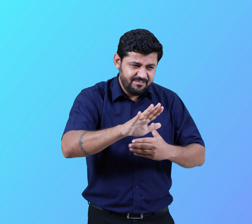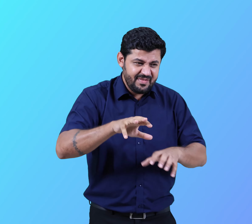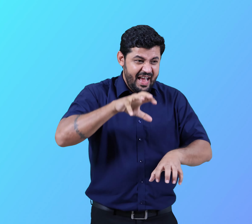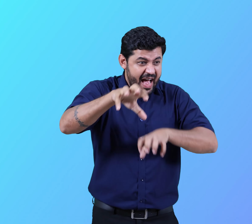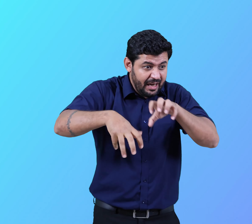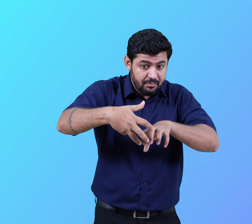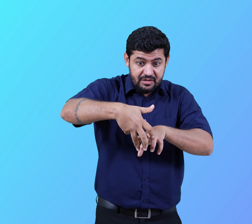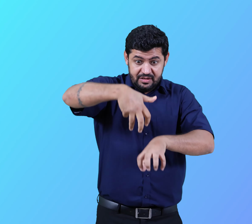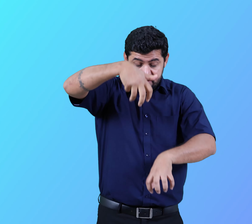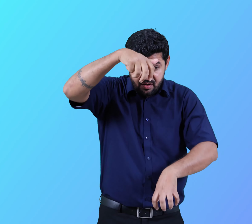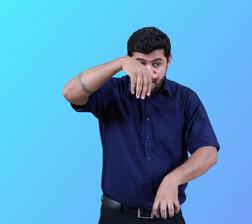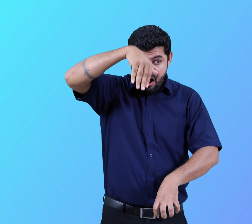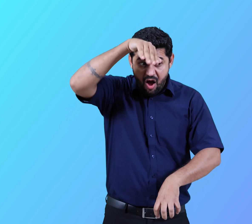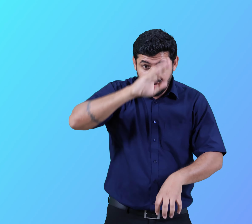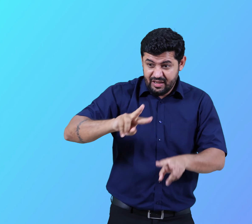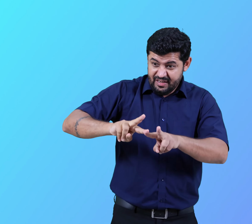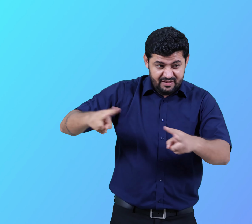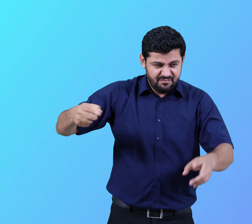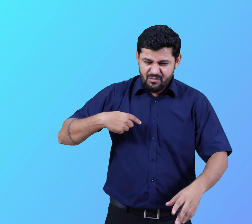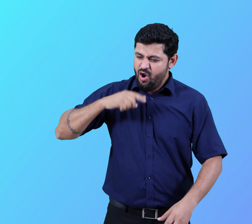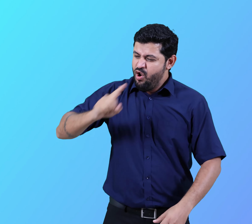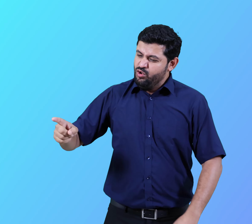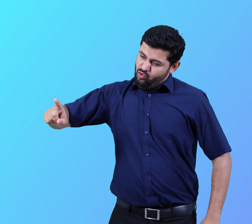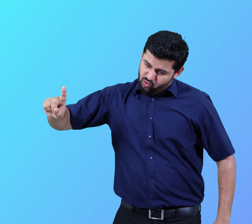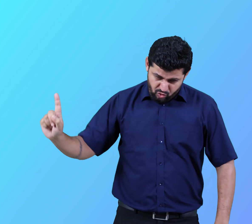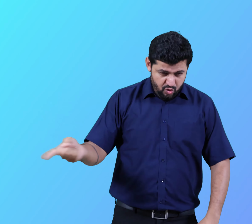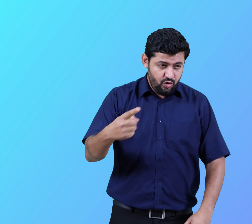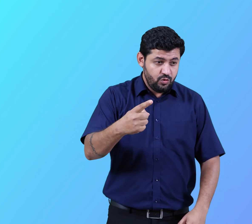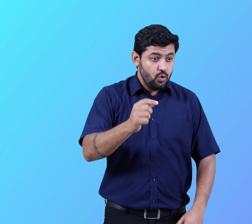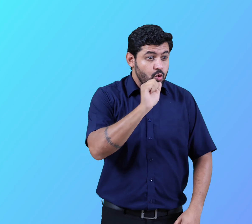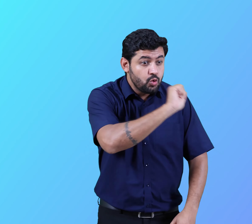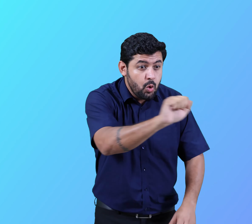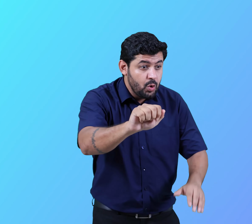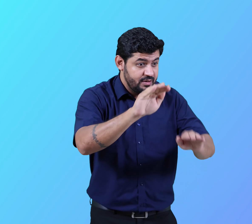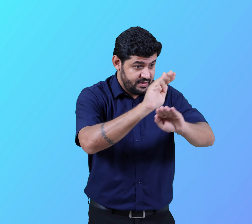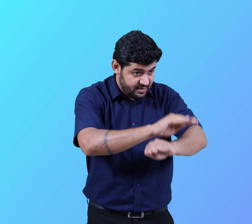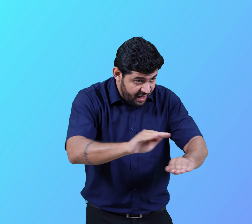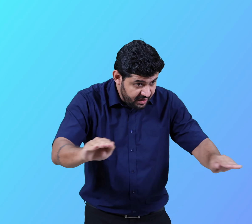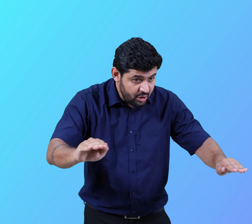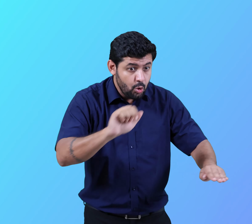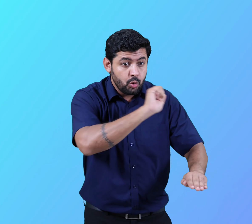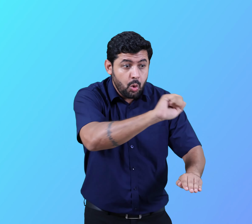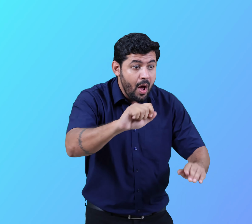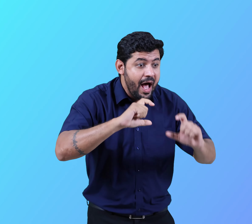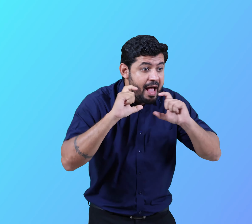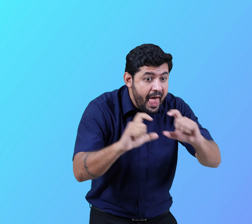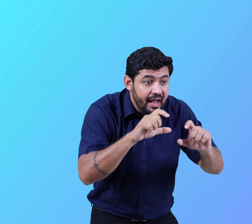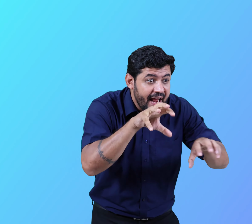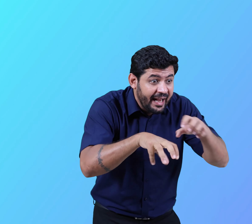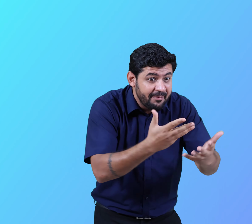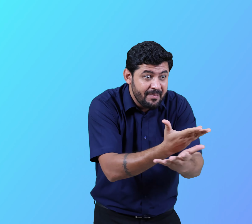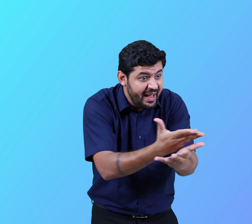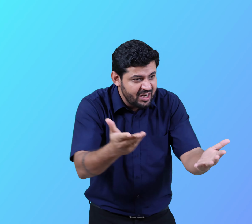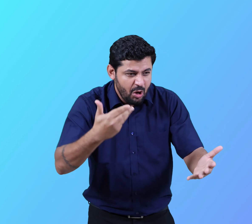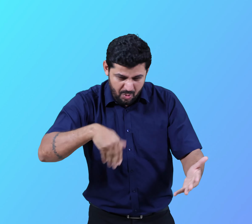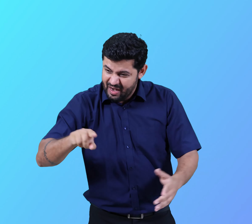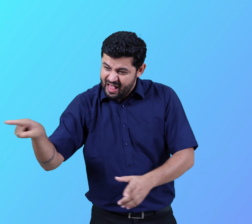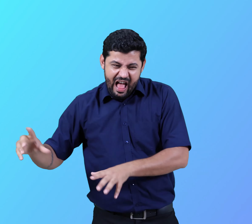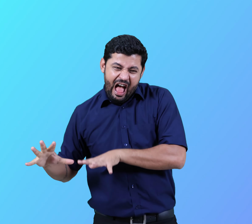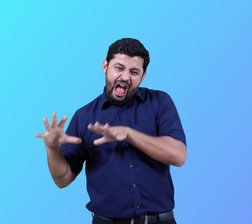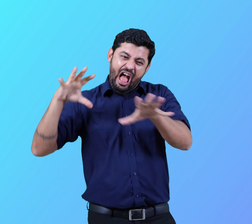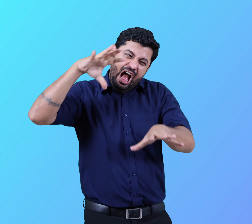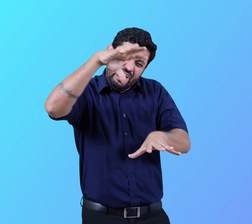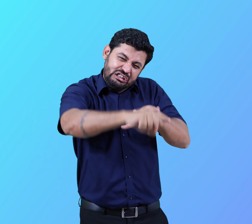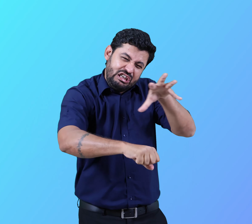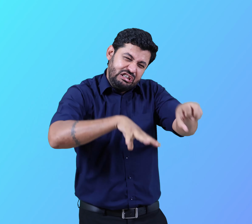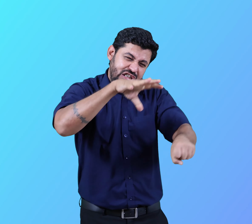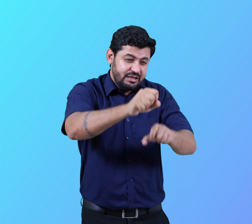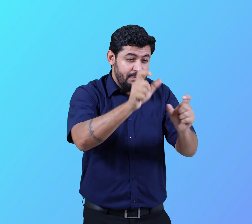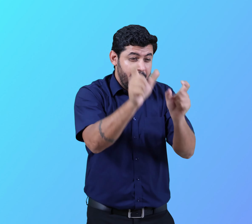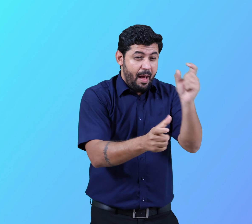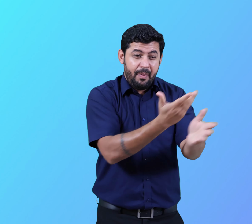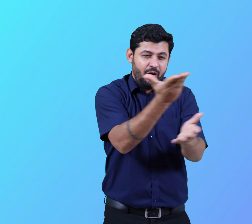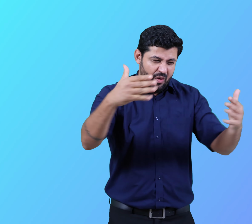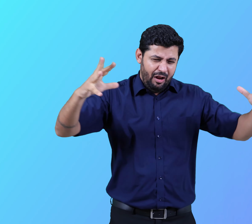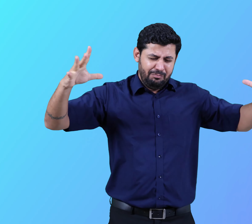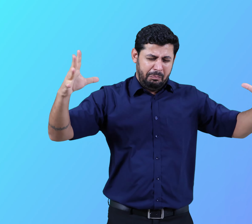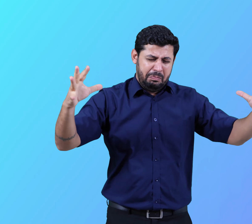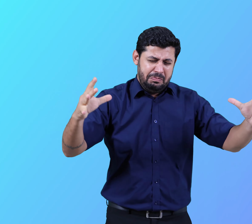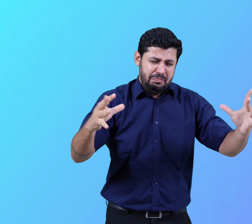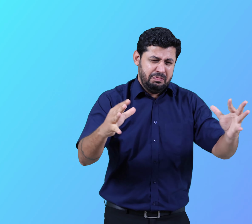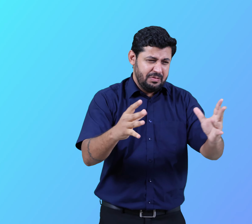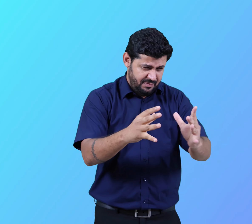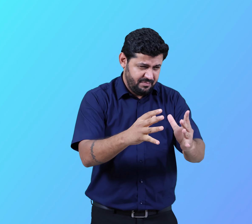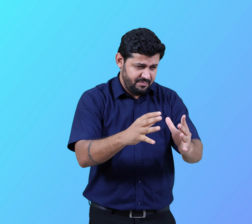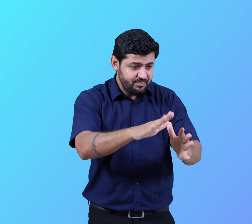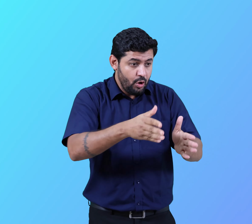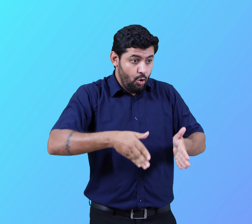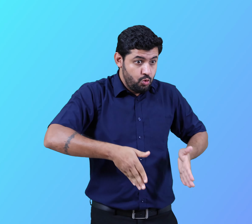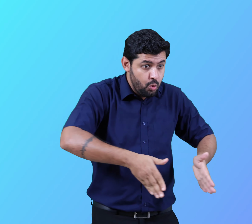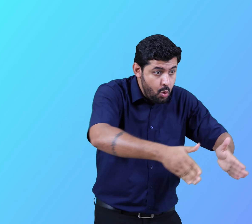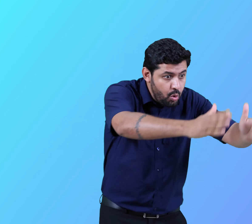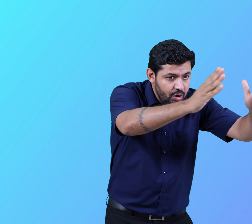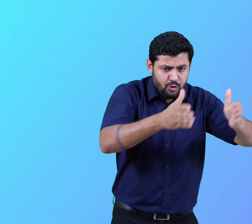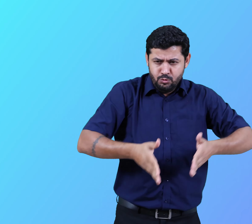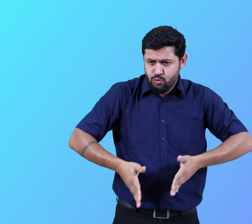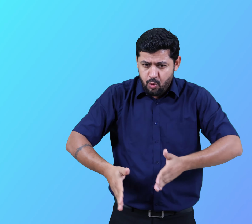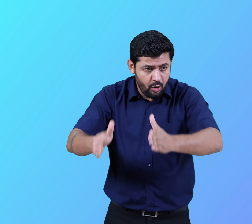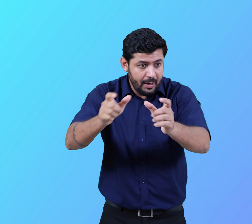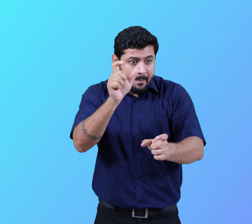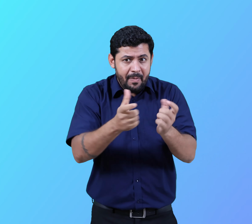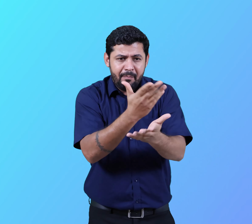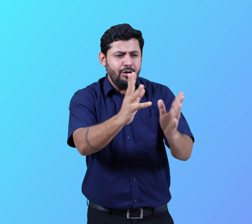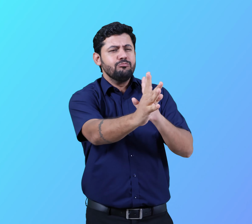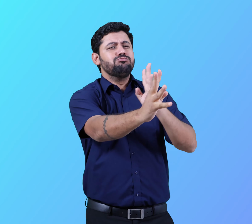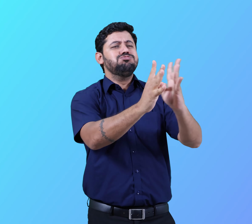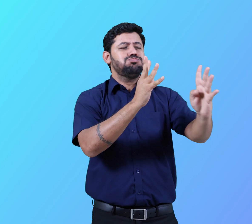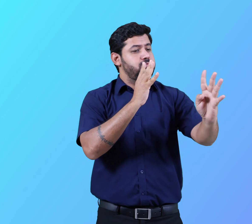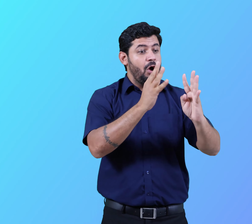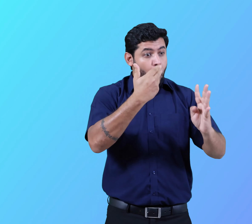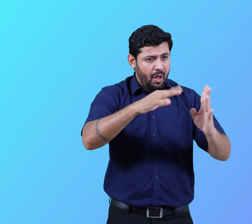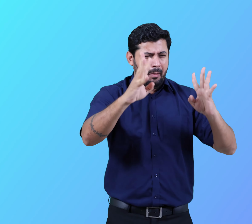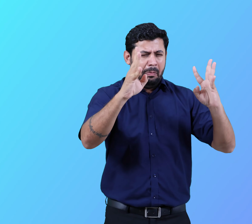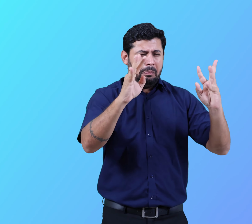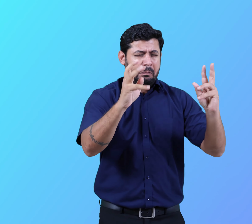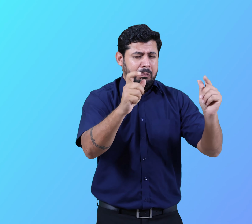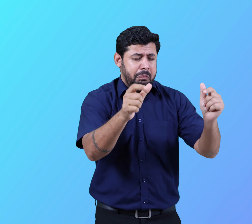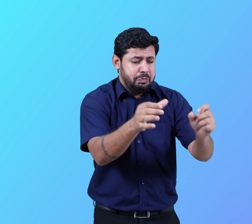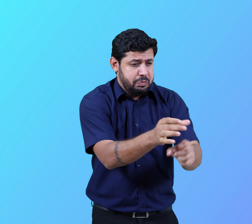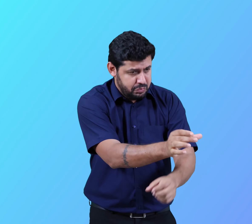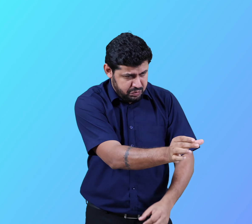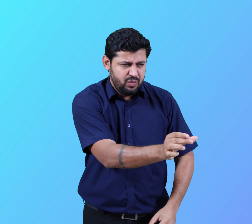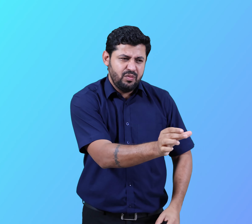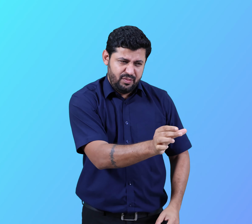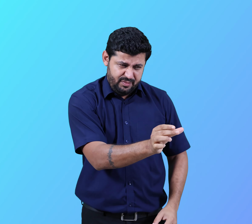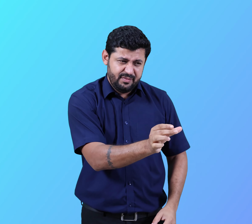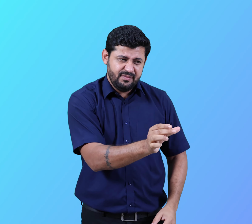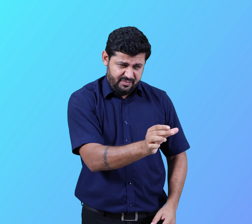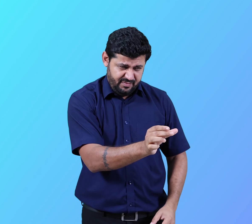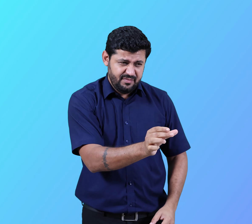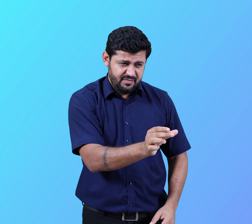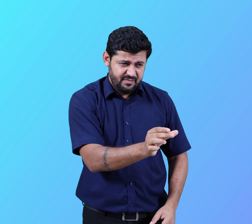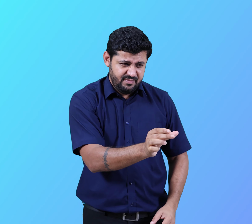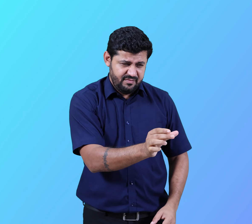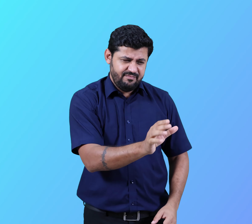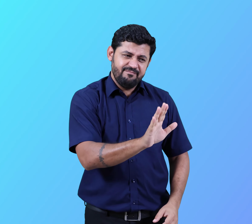I will send wild animals against you. They will take your children away from you. They will destroy your animals. They will kill so many of your people that the roads will be empty.